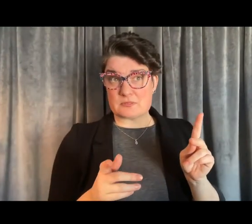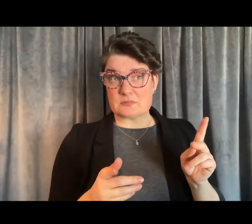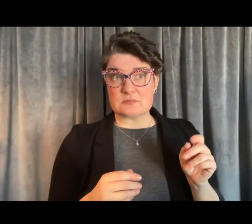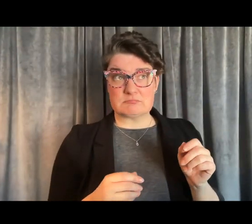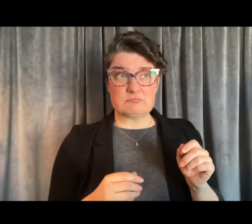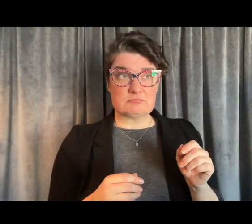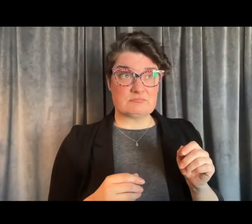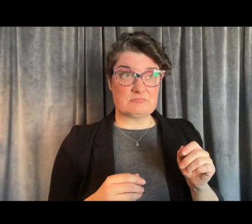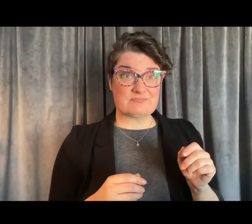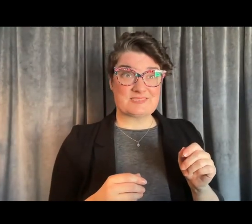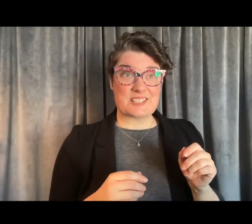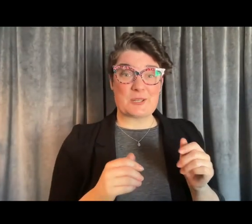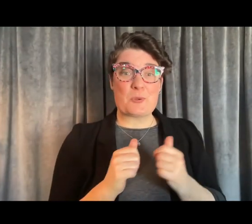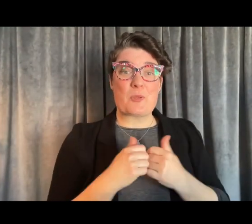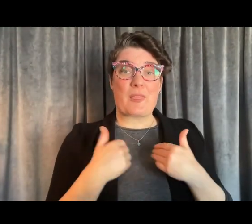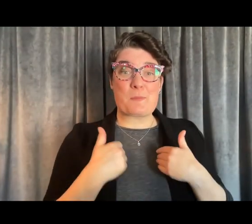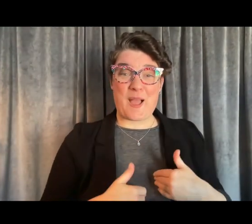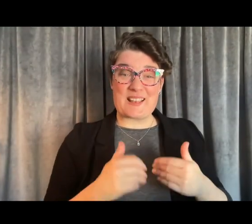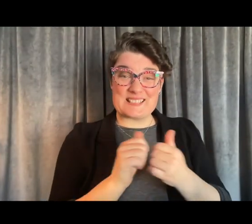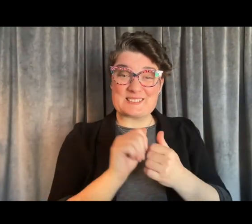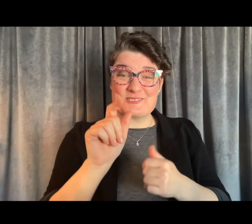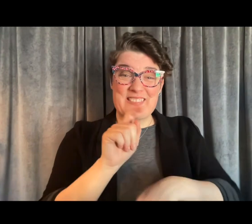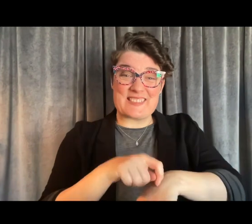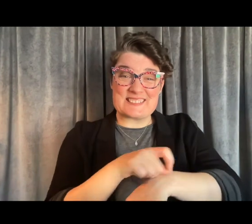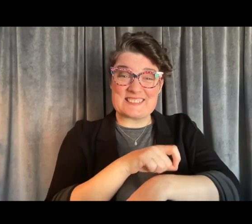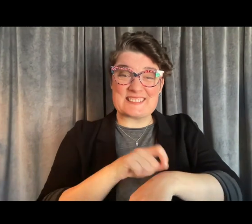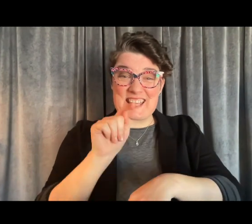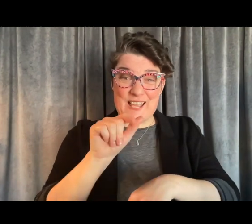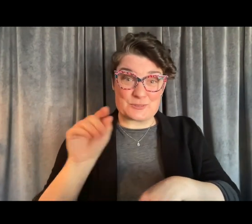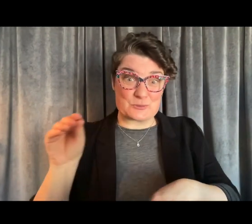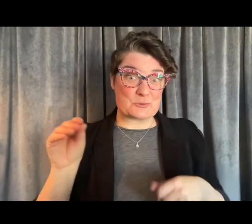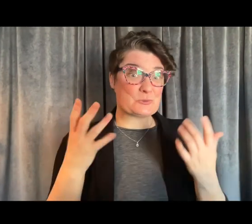tattooed bodies or you know, at this point, trans bodies or bodies that